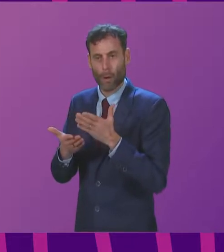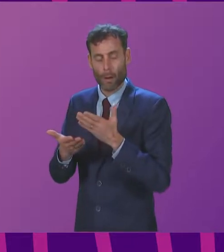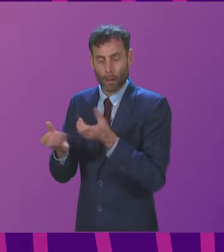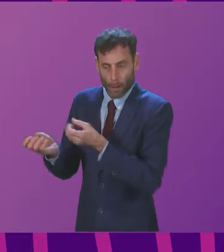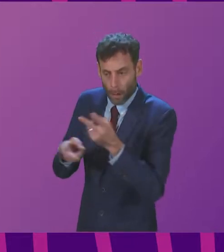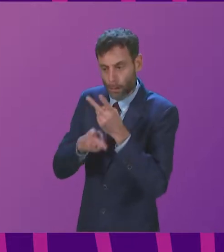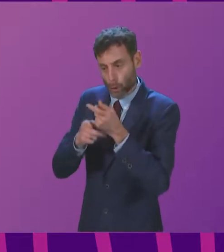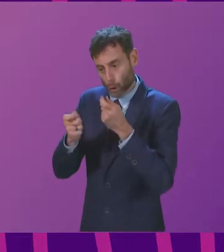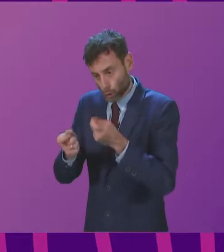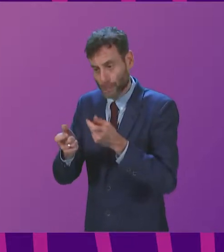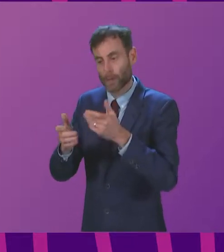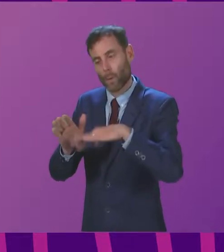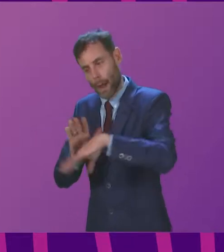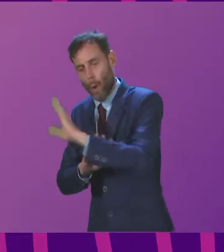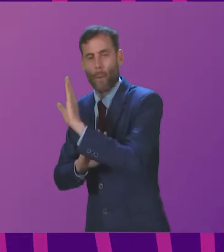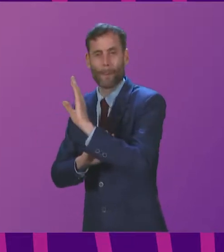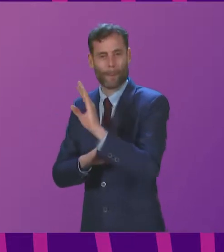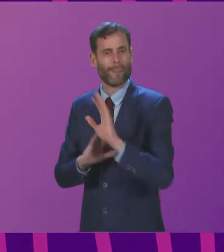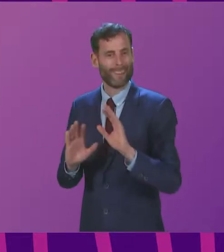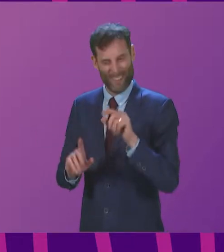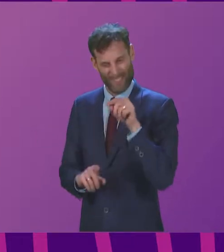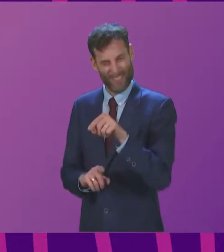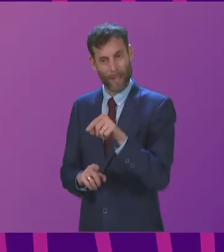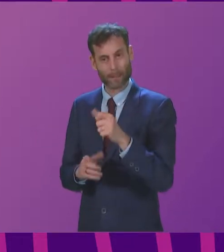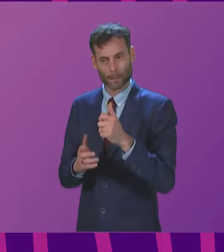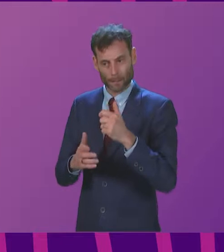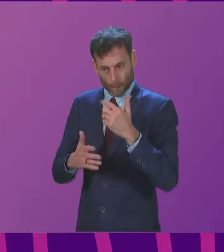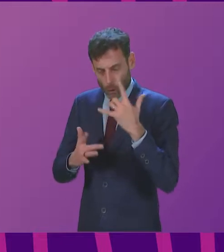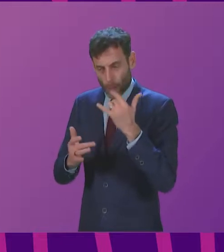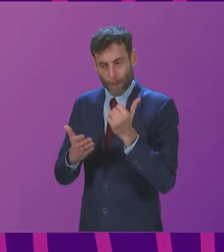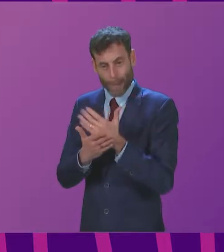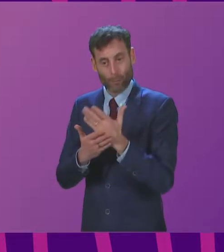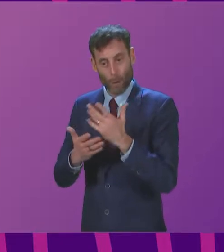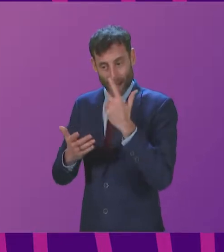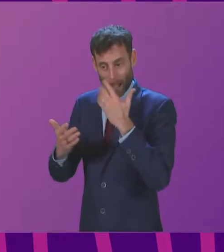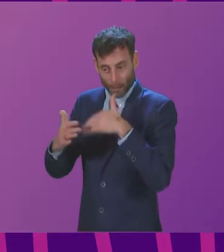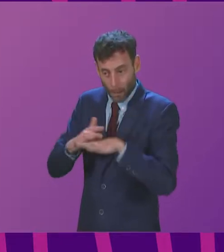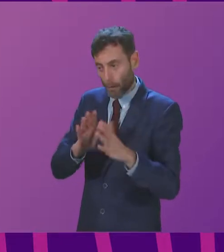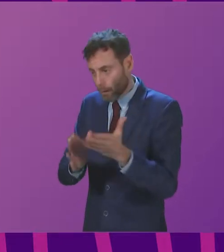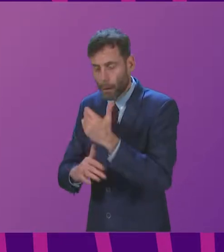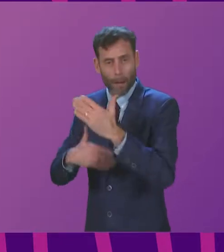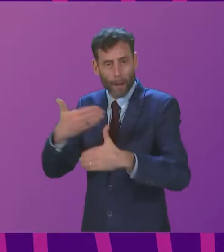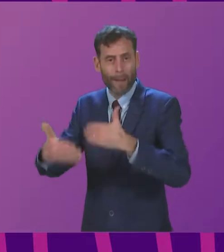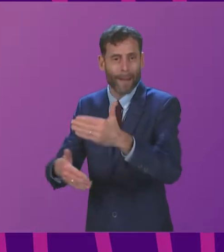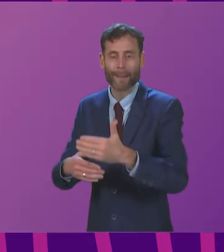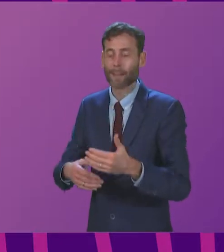the pressure on accident and emergency services. That will continue throughout the winter period. All our accident and emergency services are working under